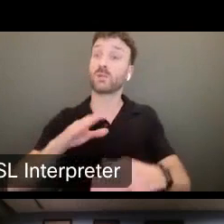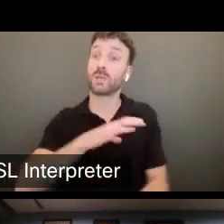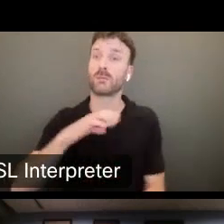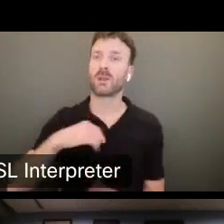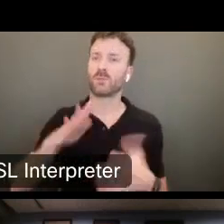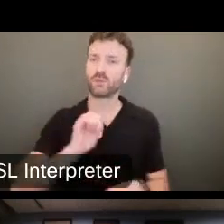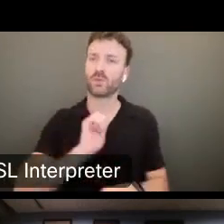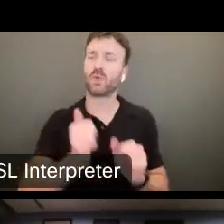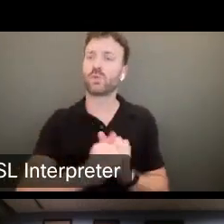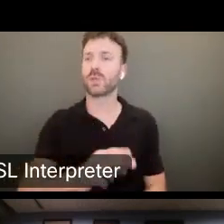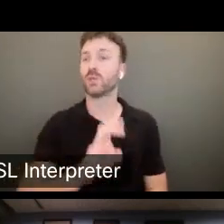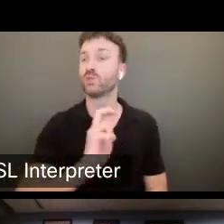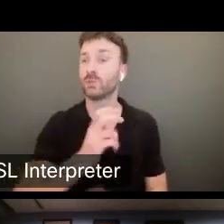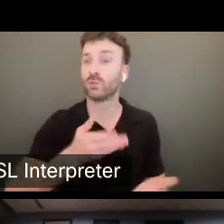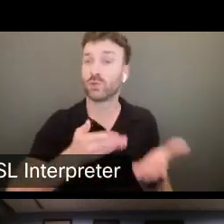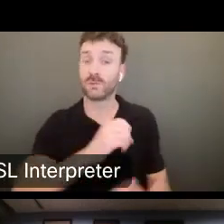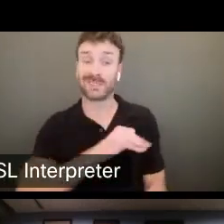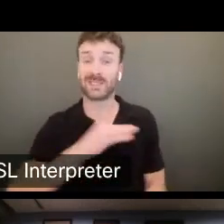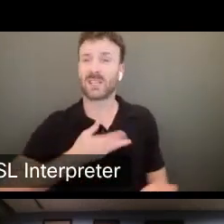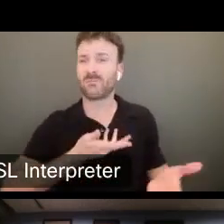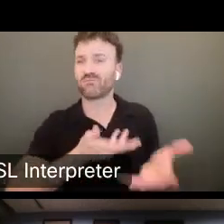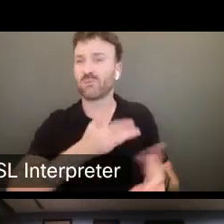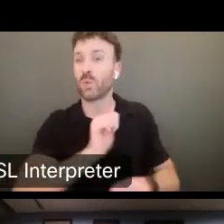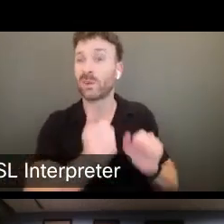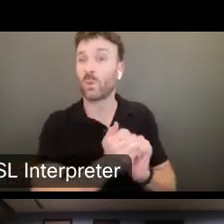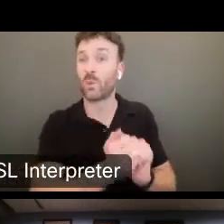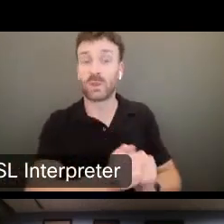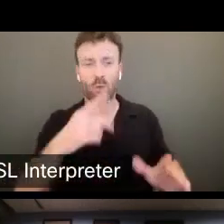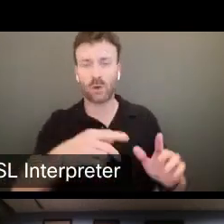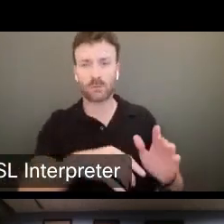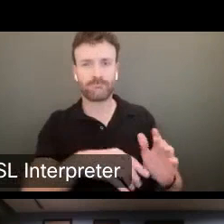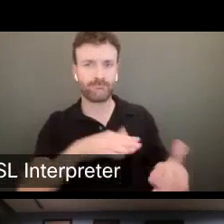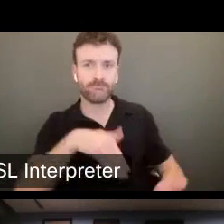services staff on addressing accessibility issues in our construction work zones.